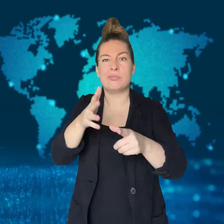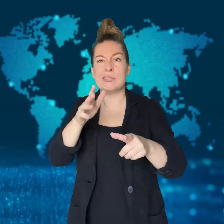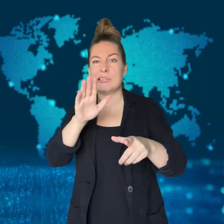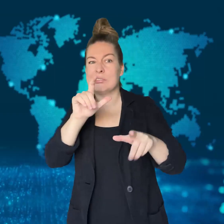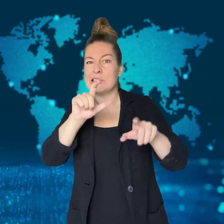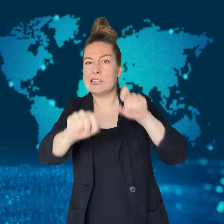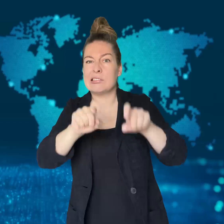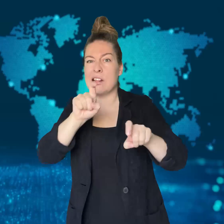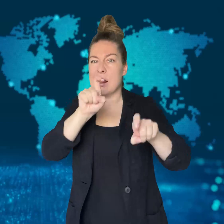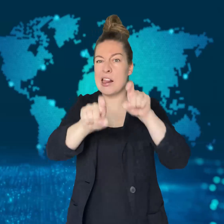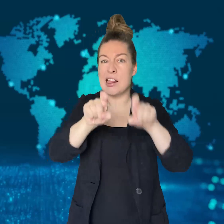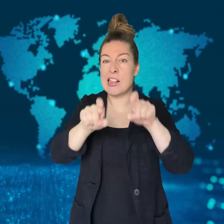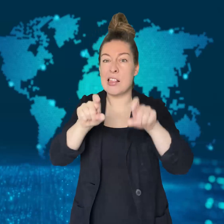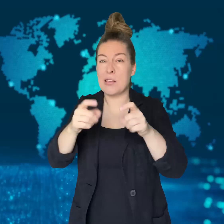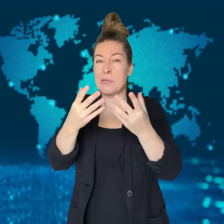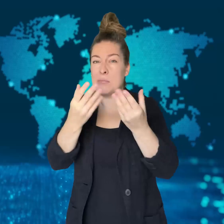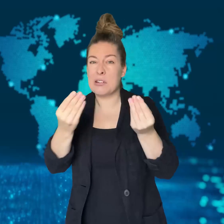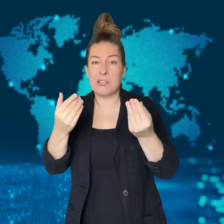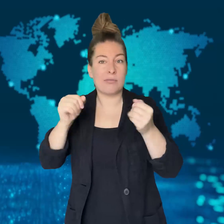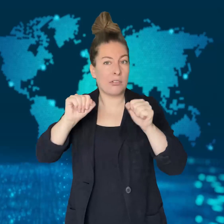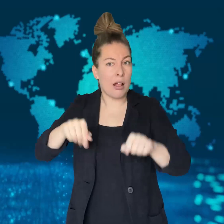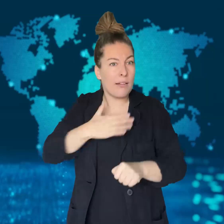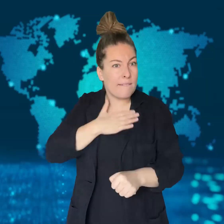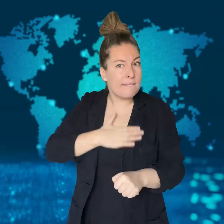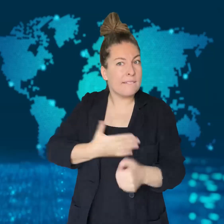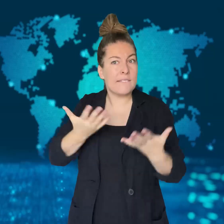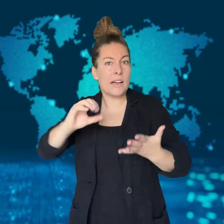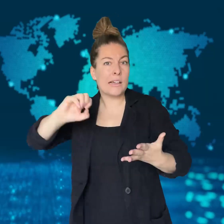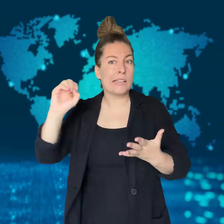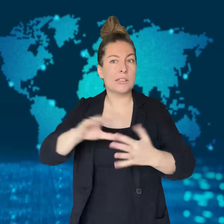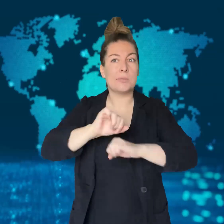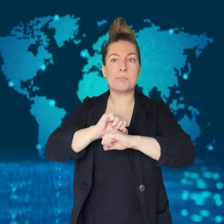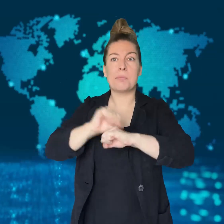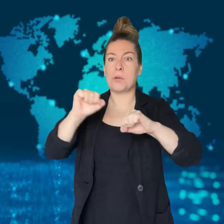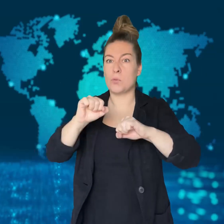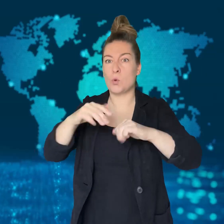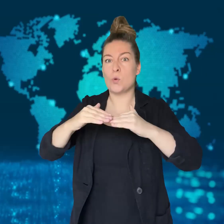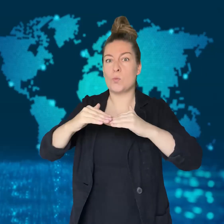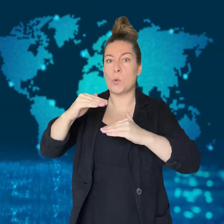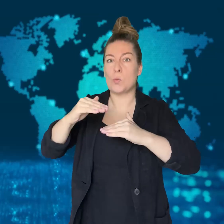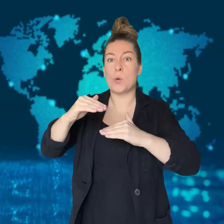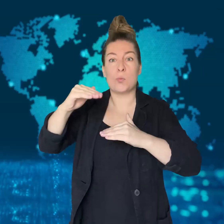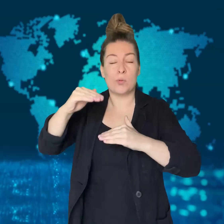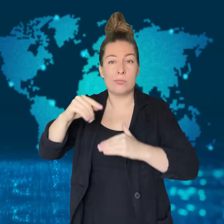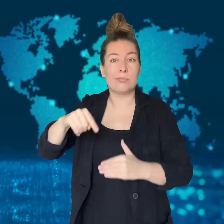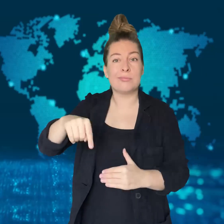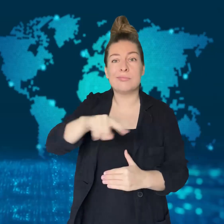they have faced increased opposition due to the country's offensive in Gaza.